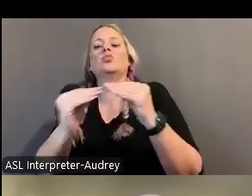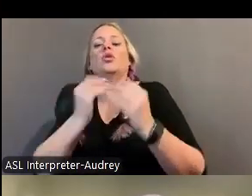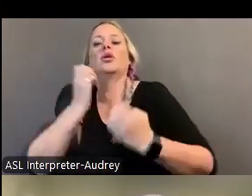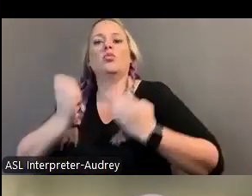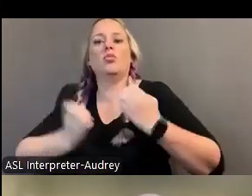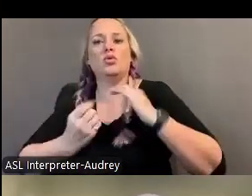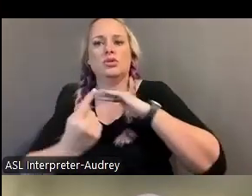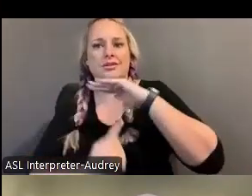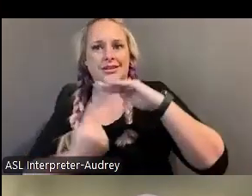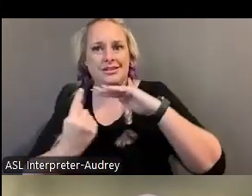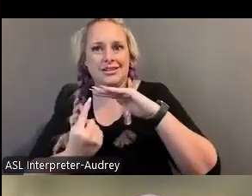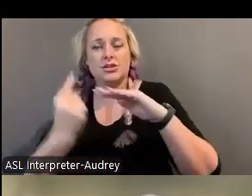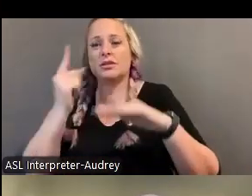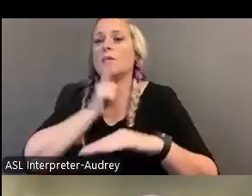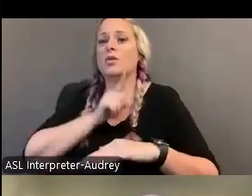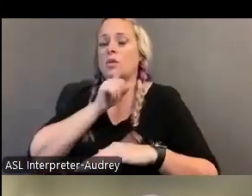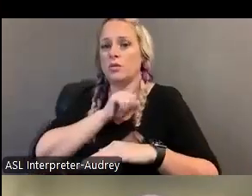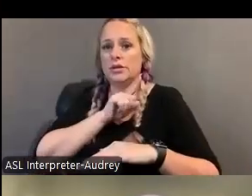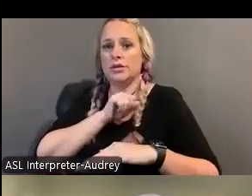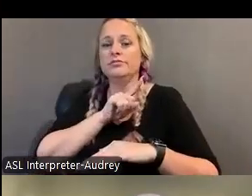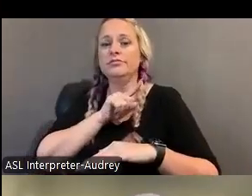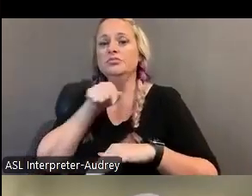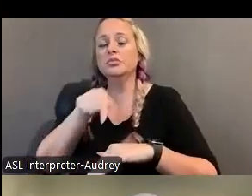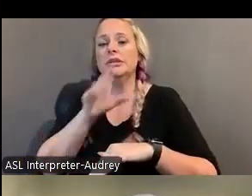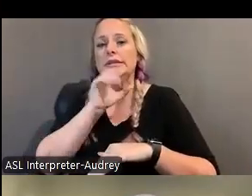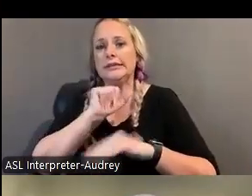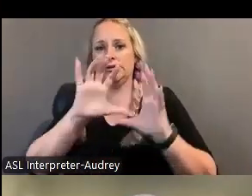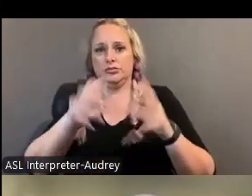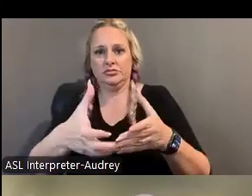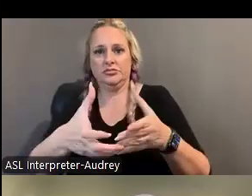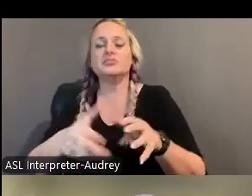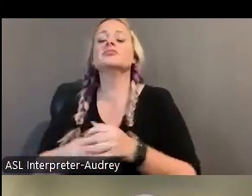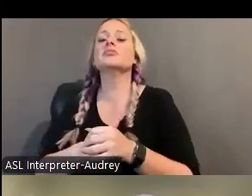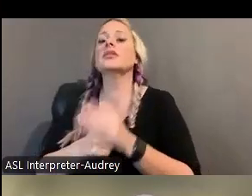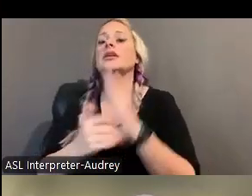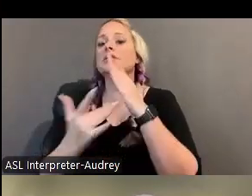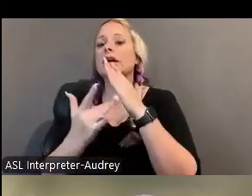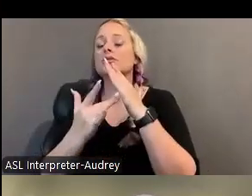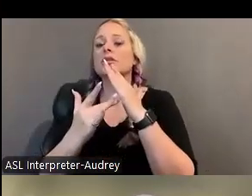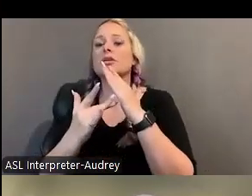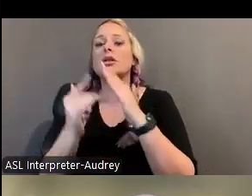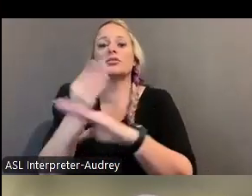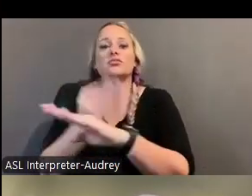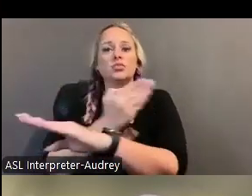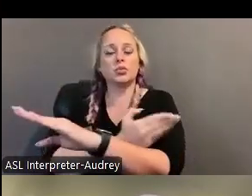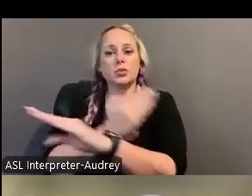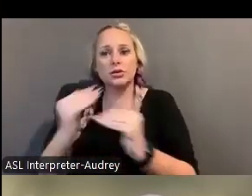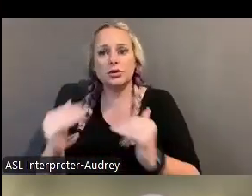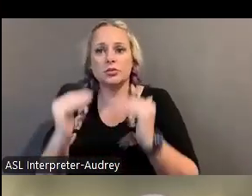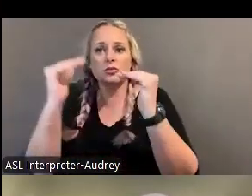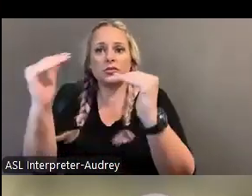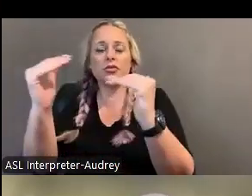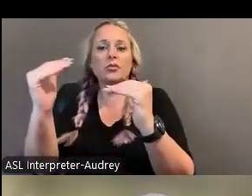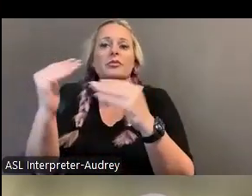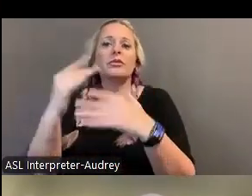population. Technological advancements have led to increased use of internet connected devices,